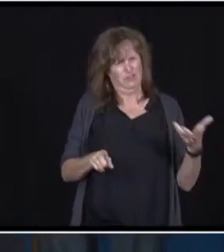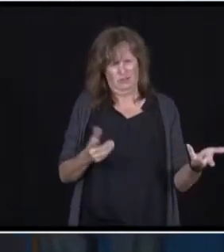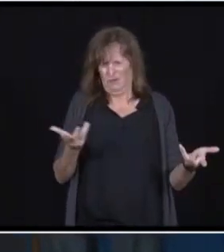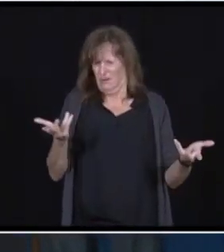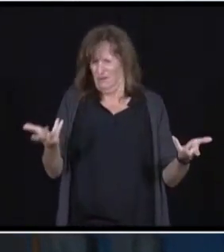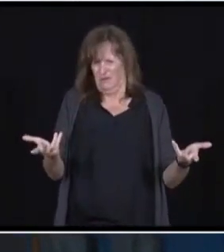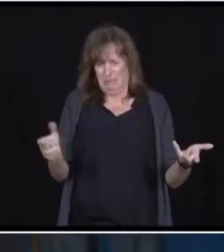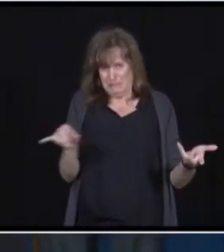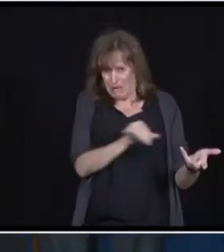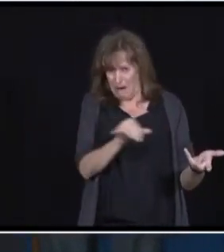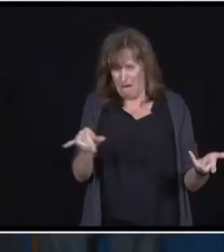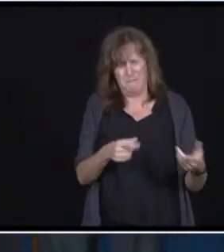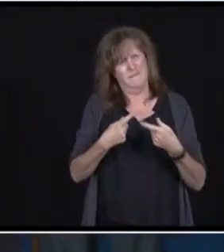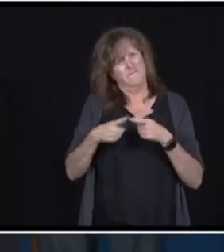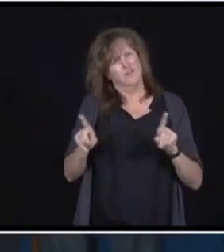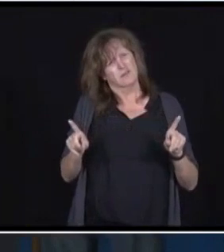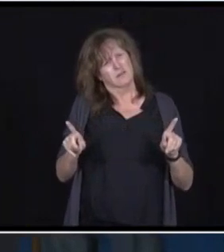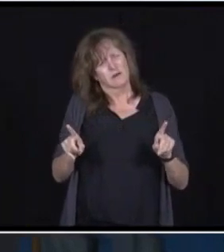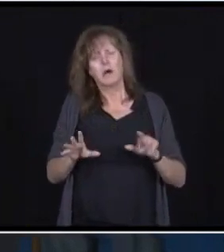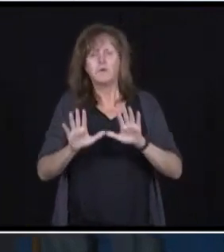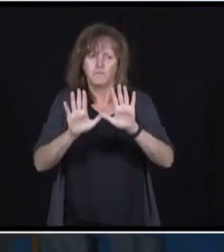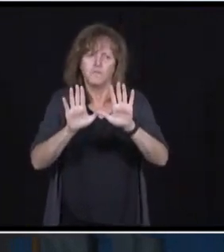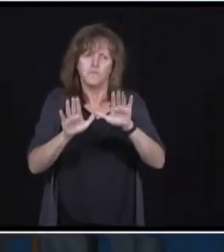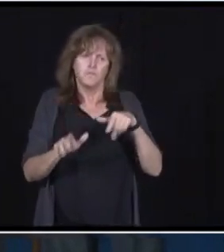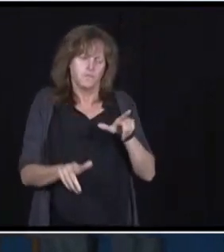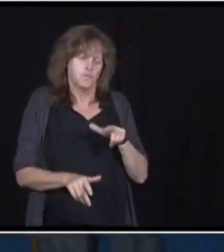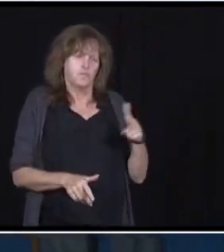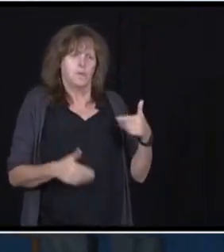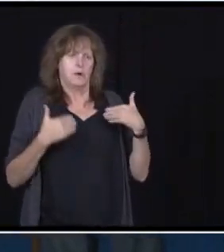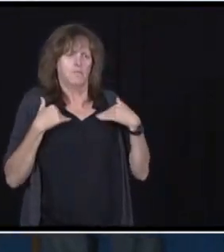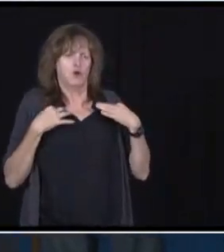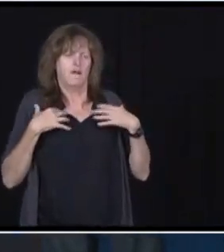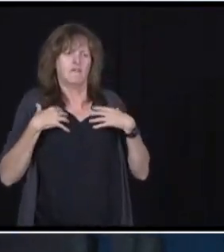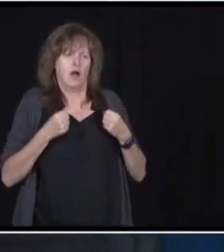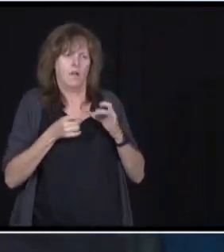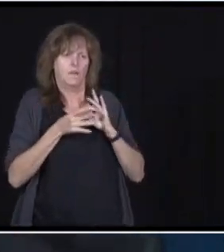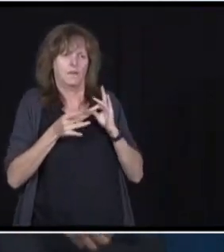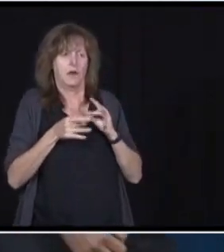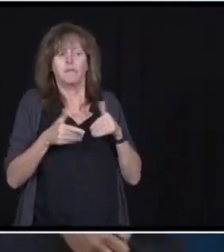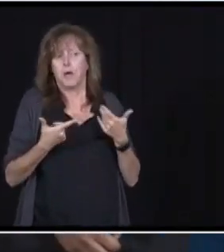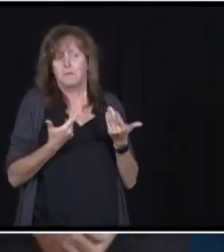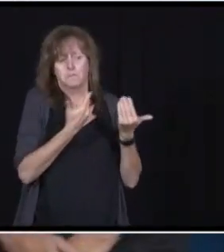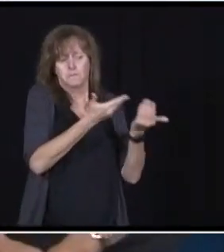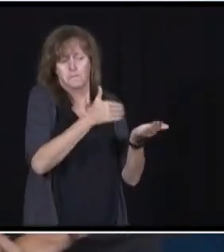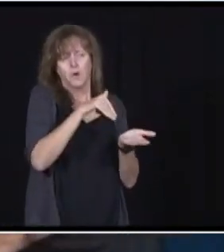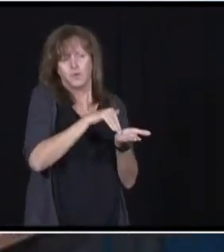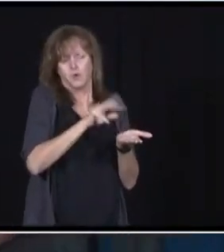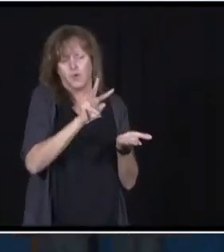And comparing it to a wild party in a backyard that people are drinking, hugging, kissing, spinning, everything